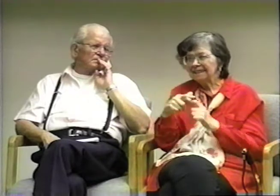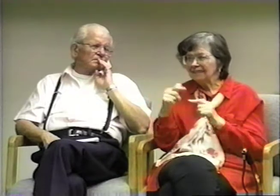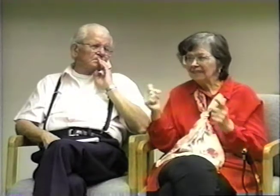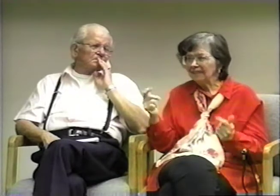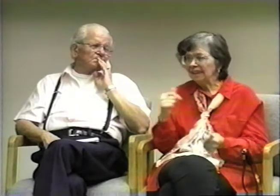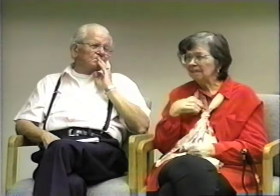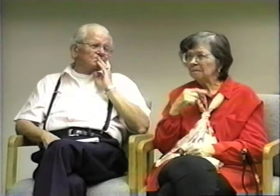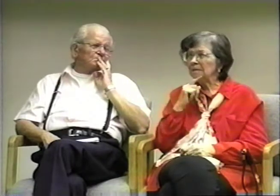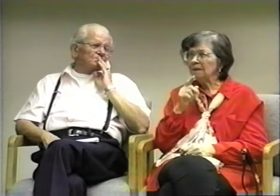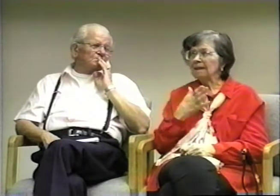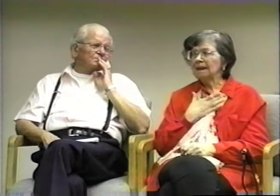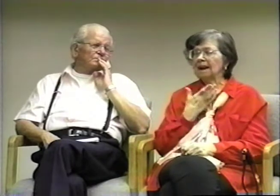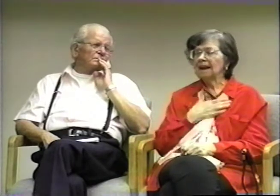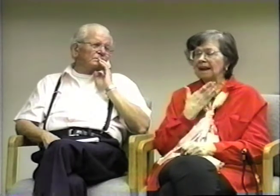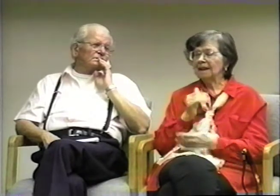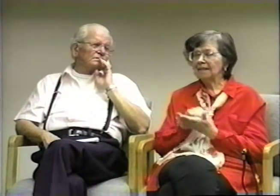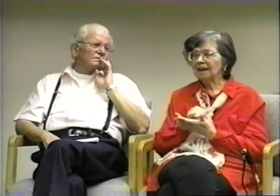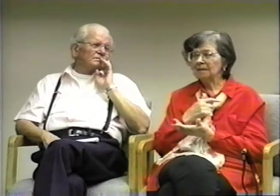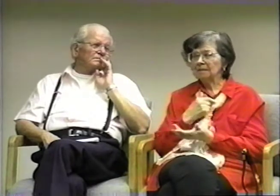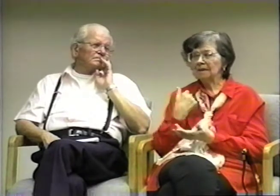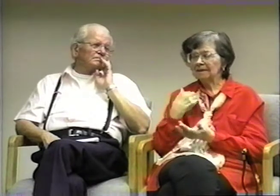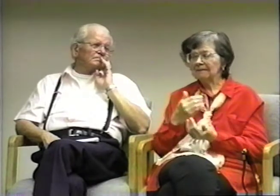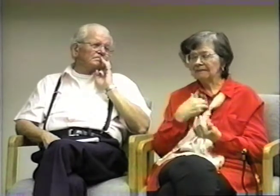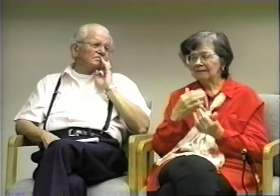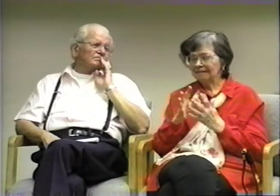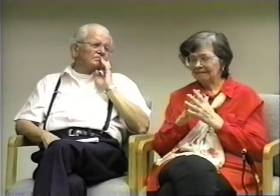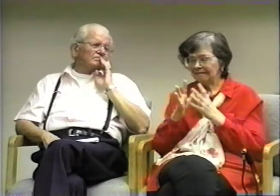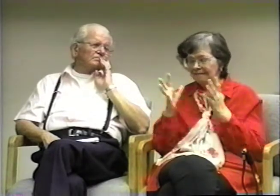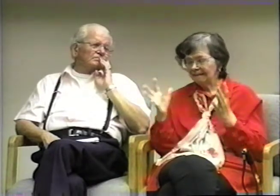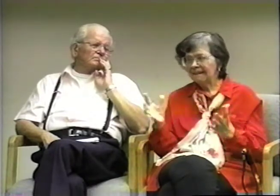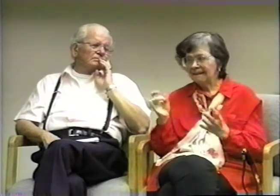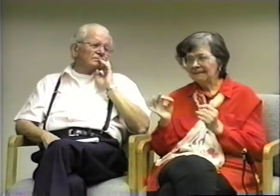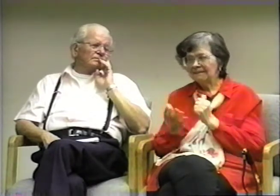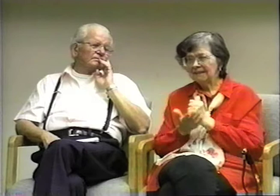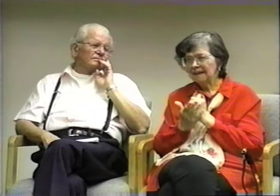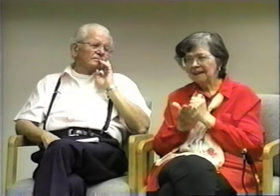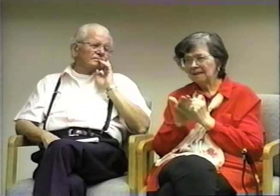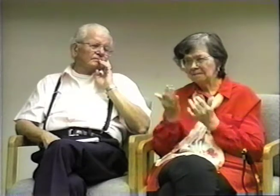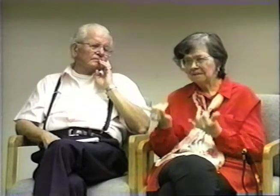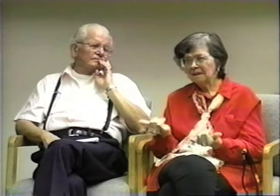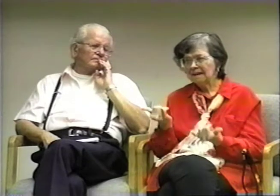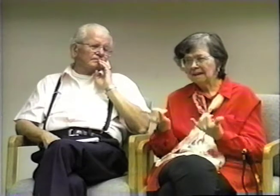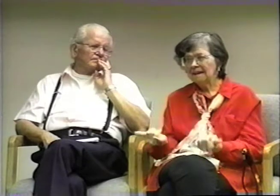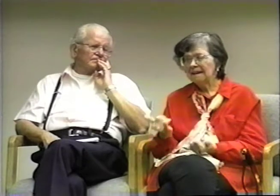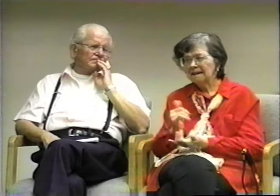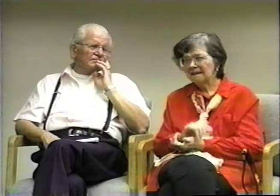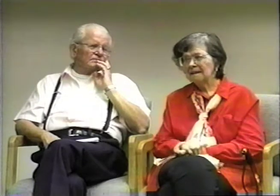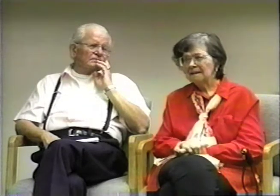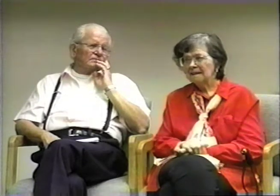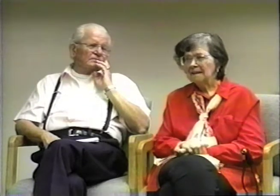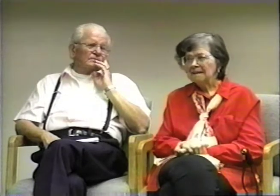It kept us informed and up-to-date. I feel like we have a lot of support now.